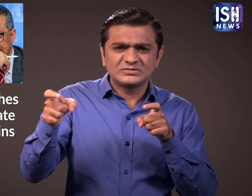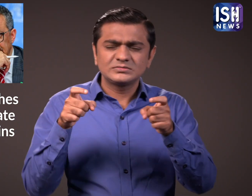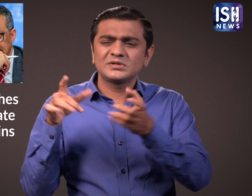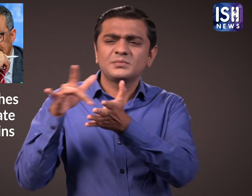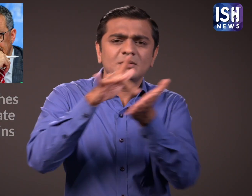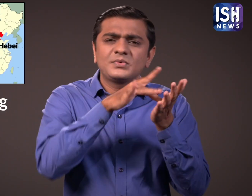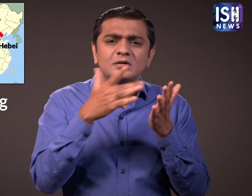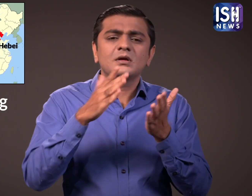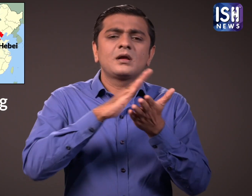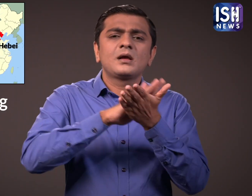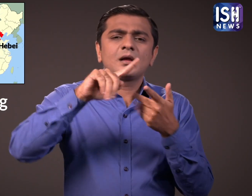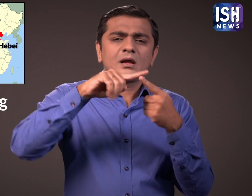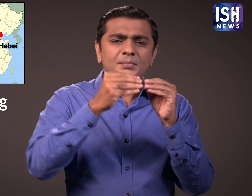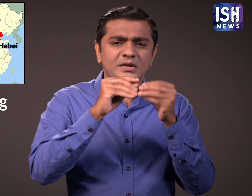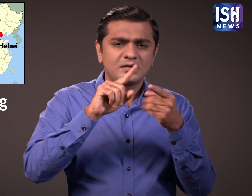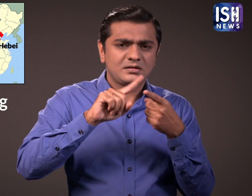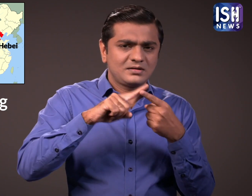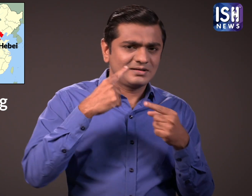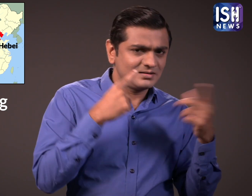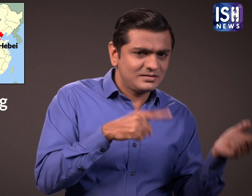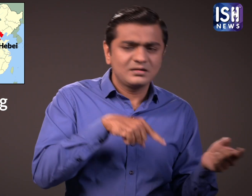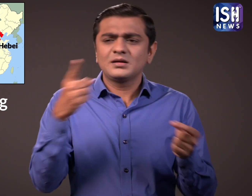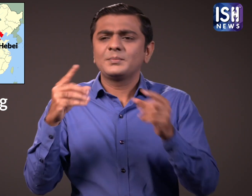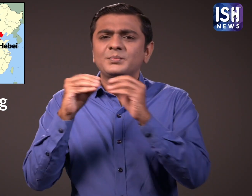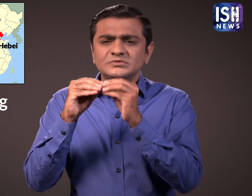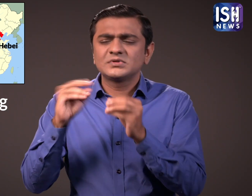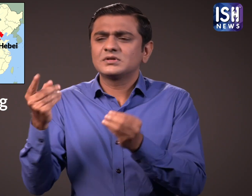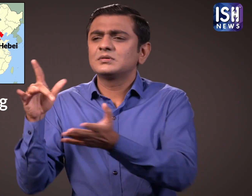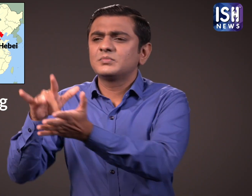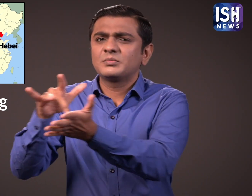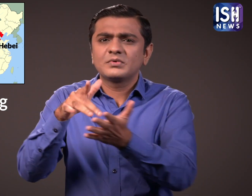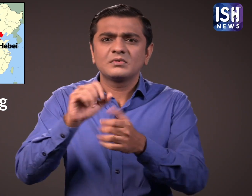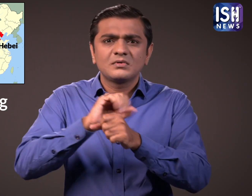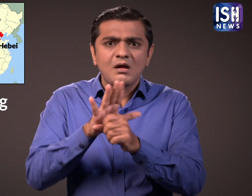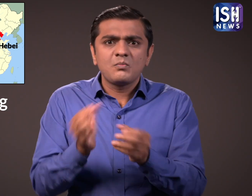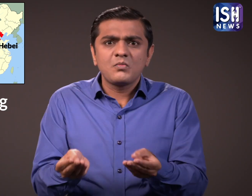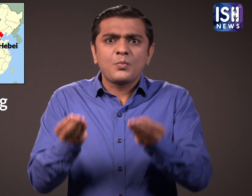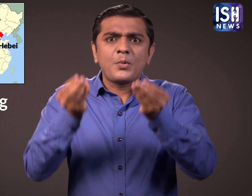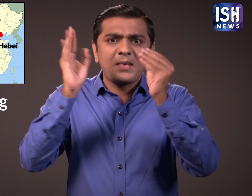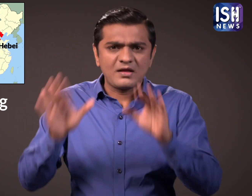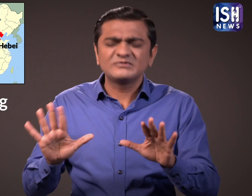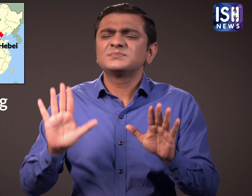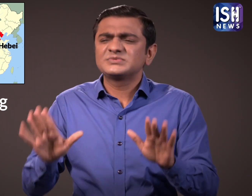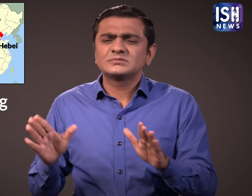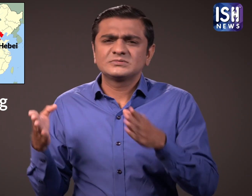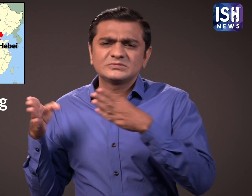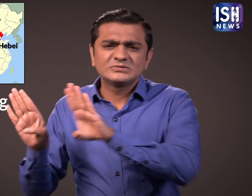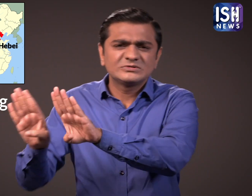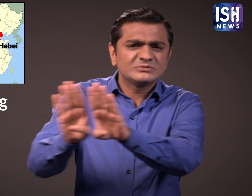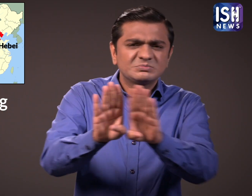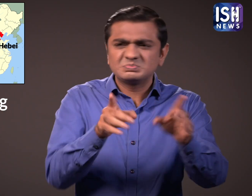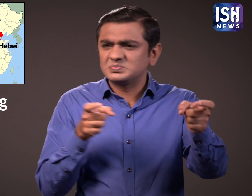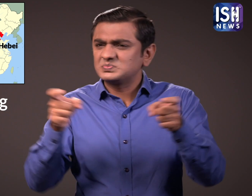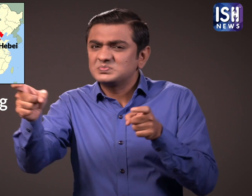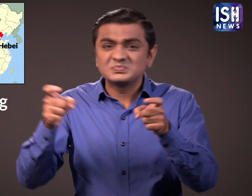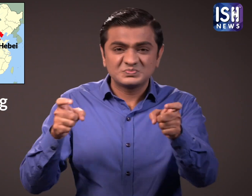in Hebei, Beijing, and other areas, as new infections have increased.